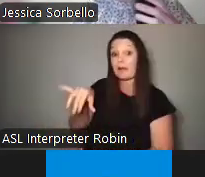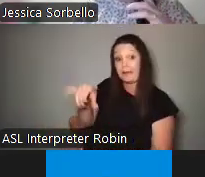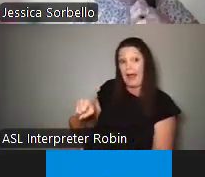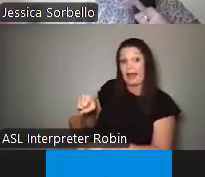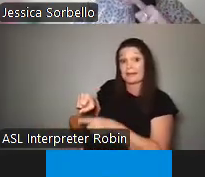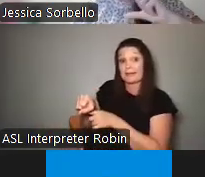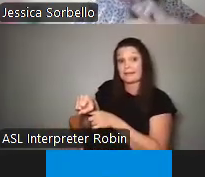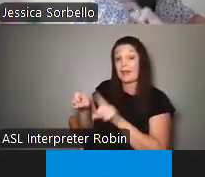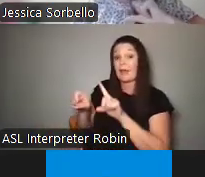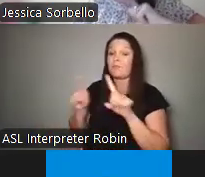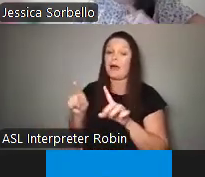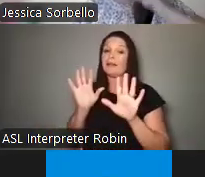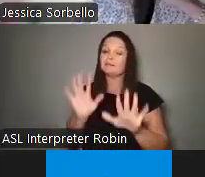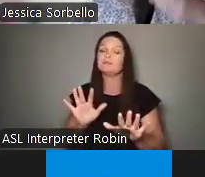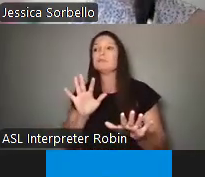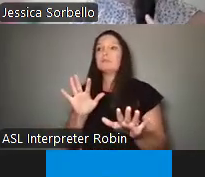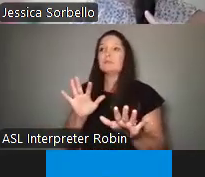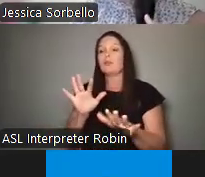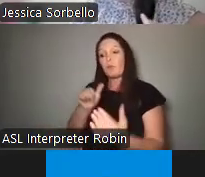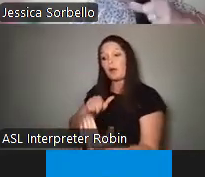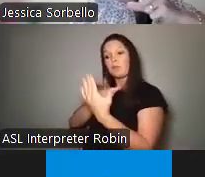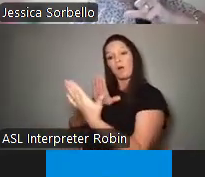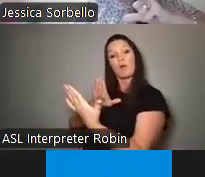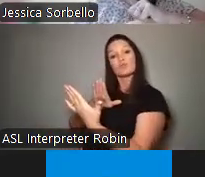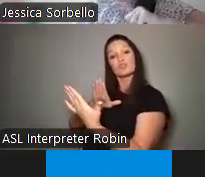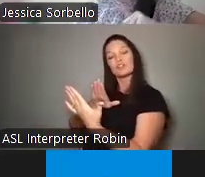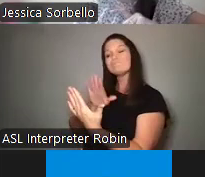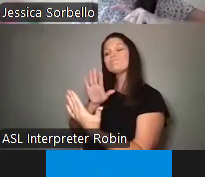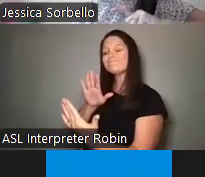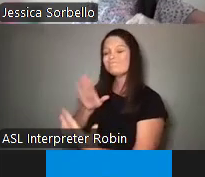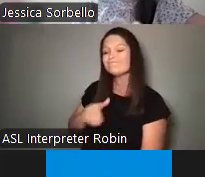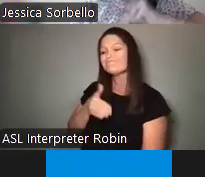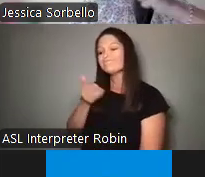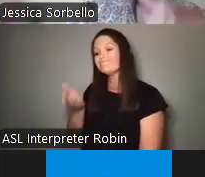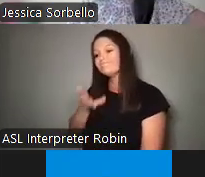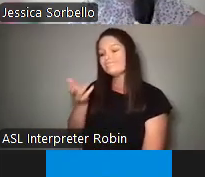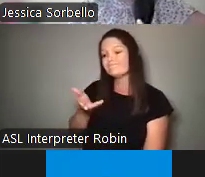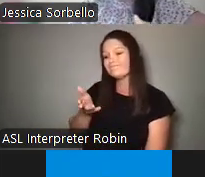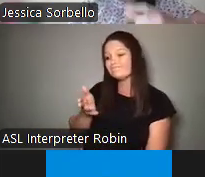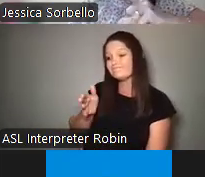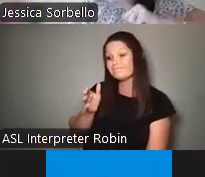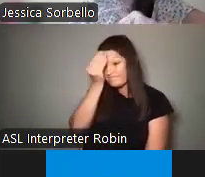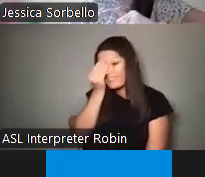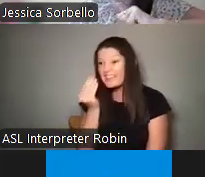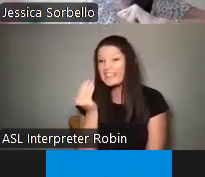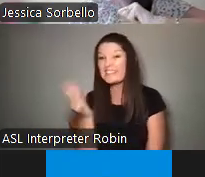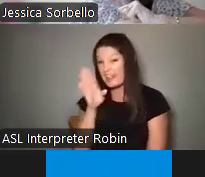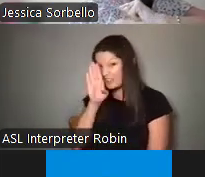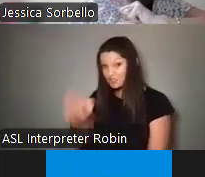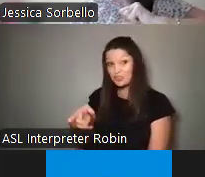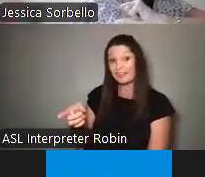that way of, you know, telling and, you know, kind of that fear based often times we are going to THRAOZ that